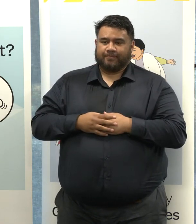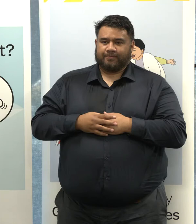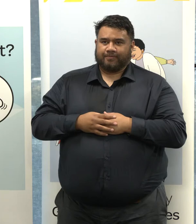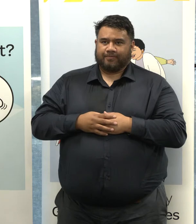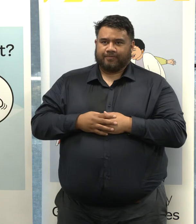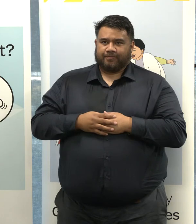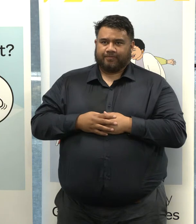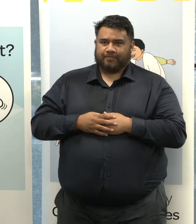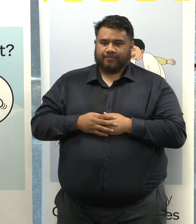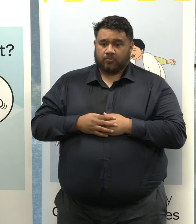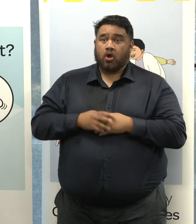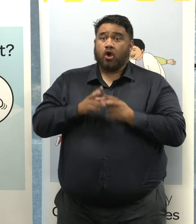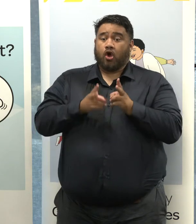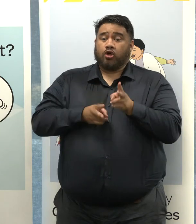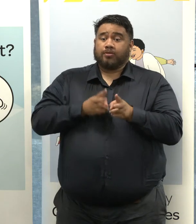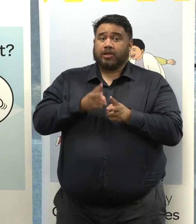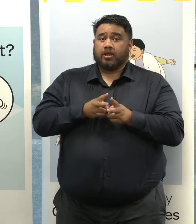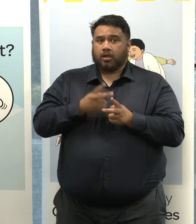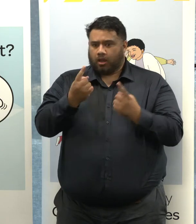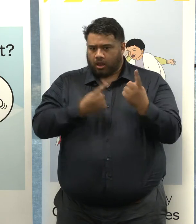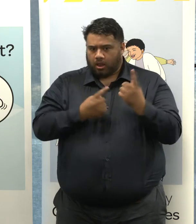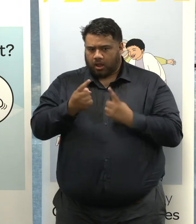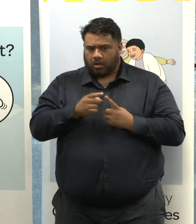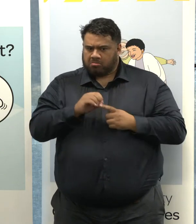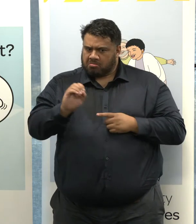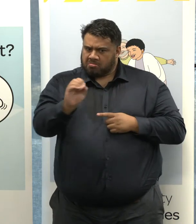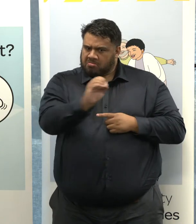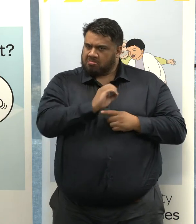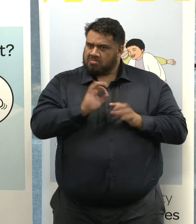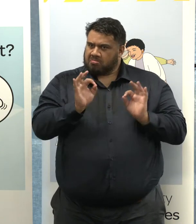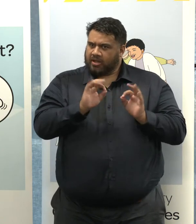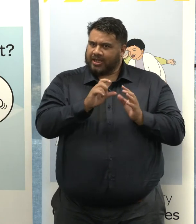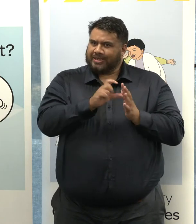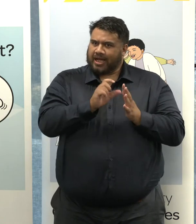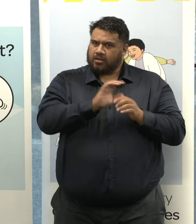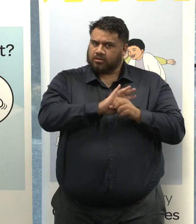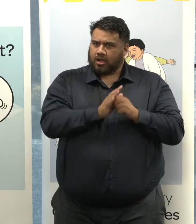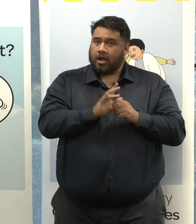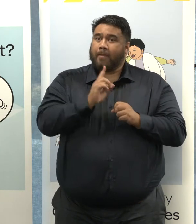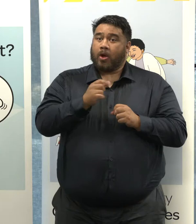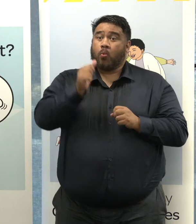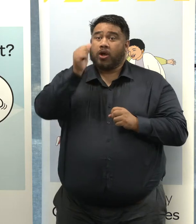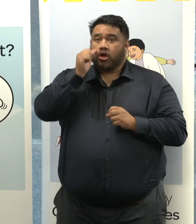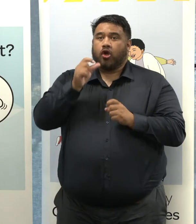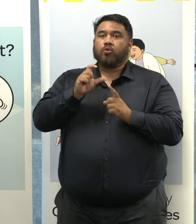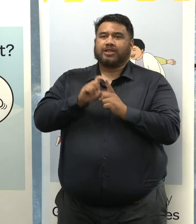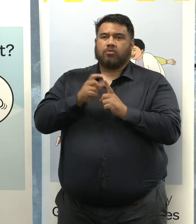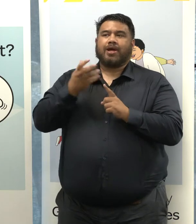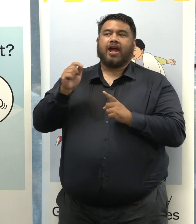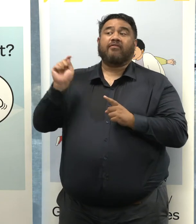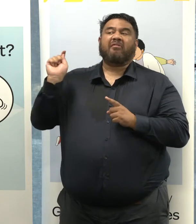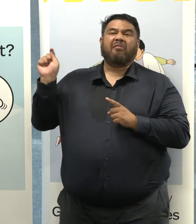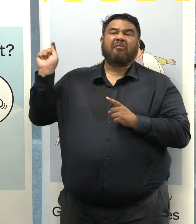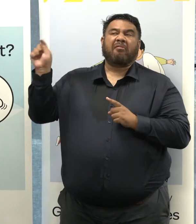variant.